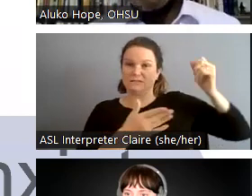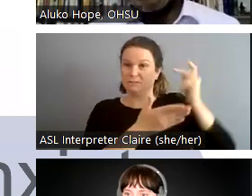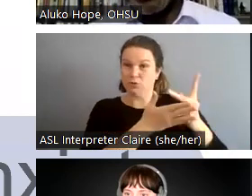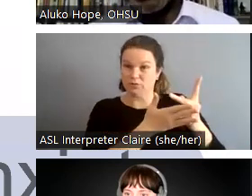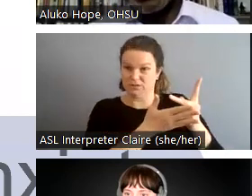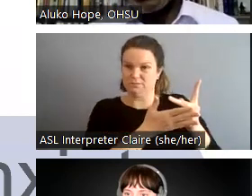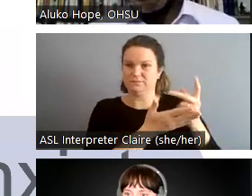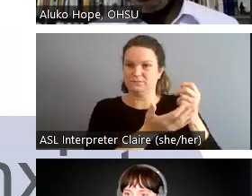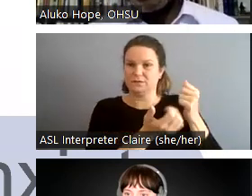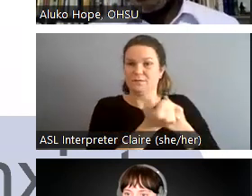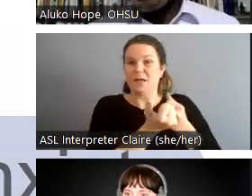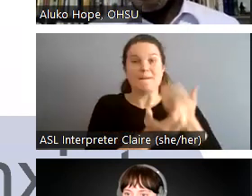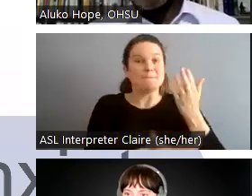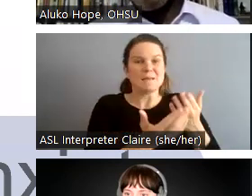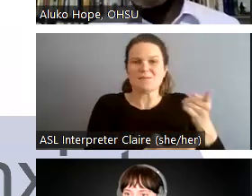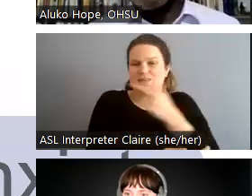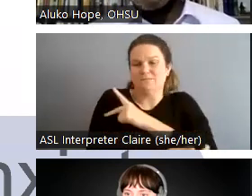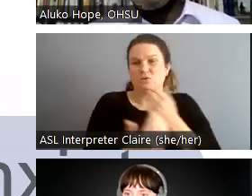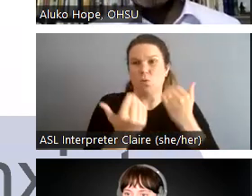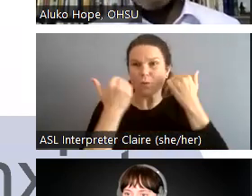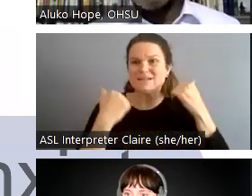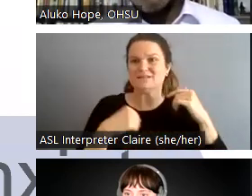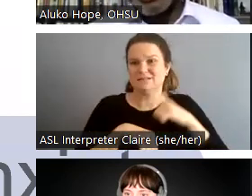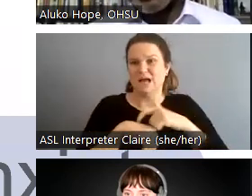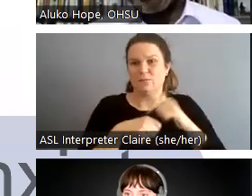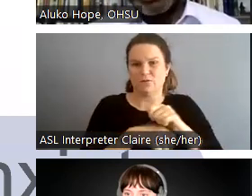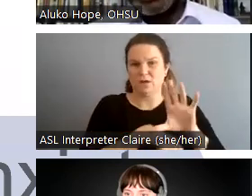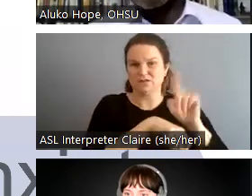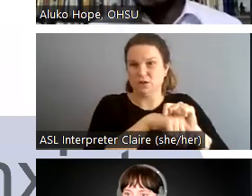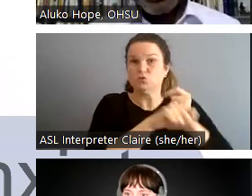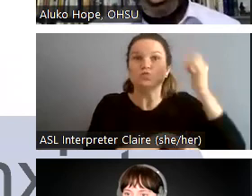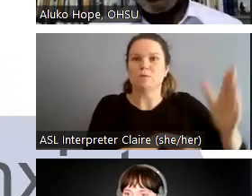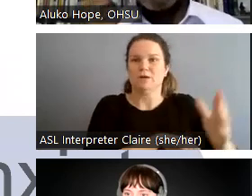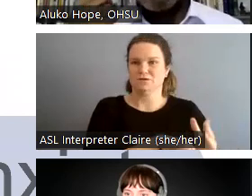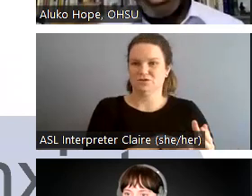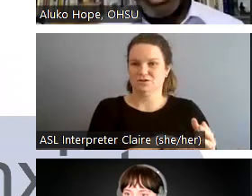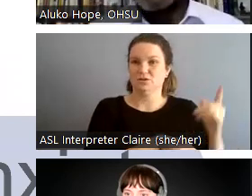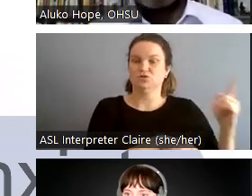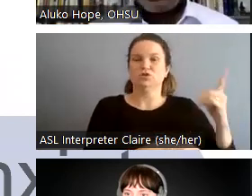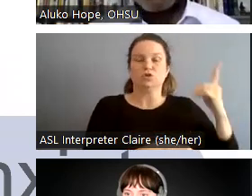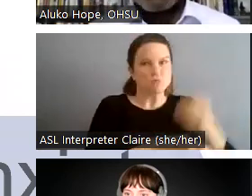consultations? Right? Are the consultations really hurting her because